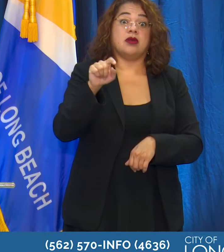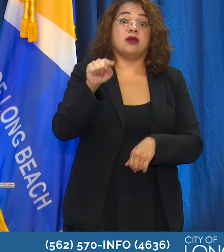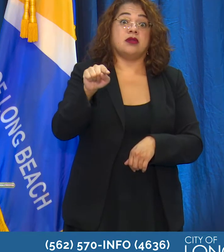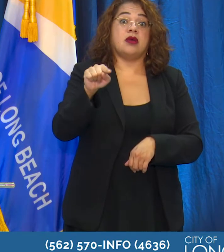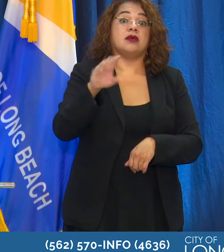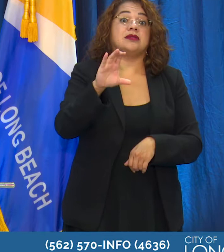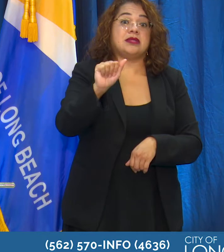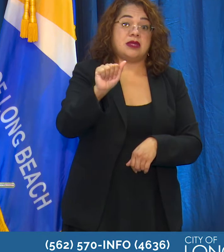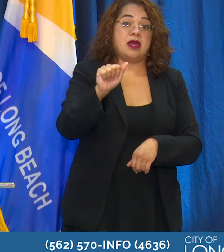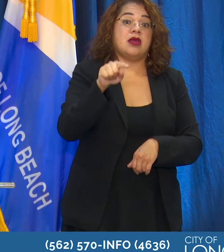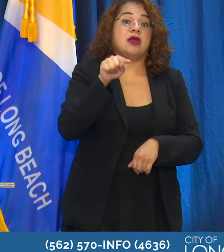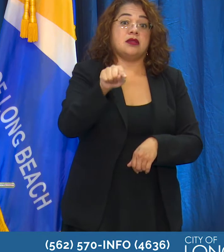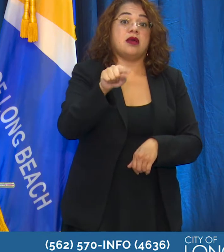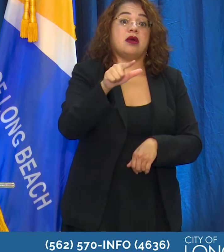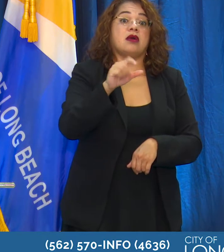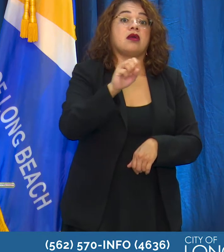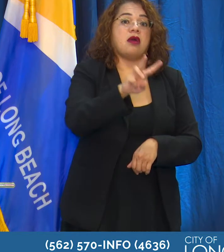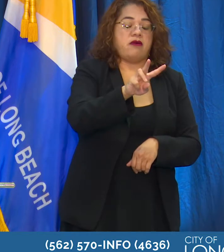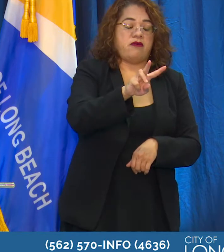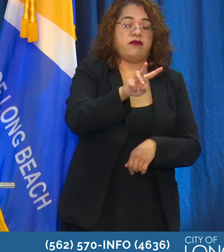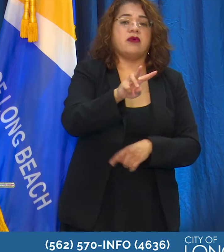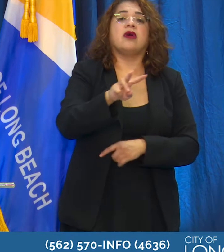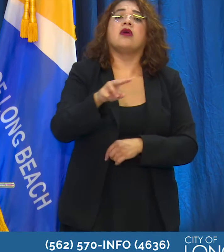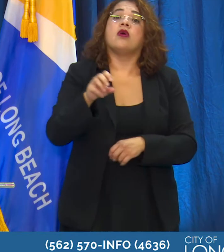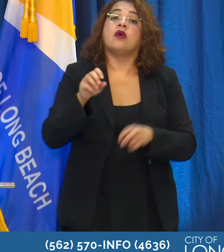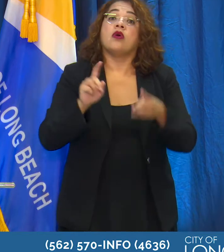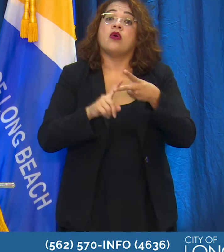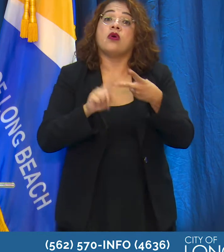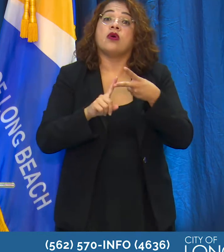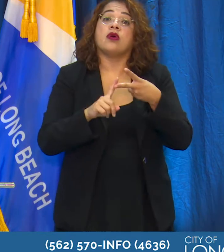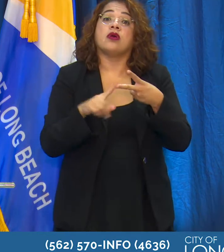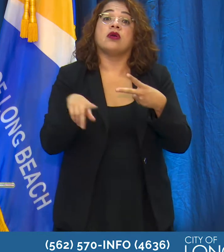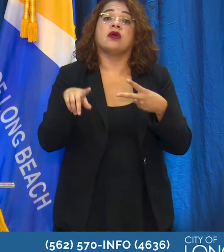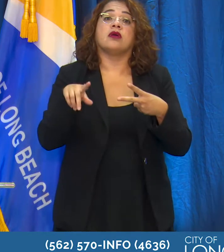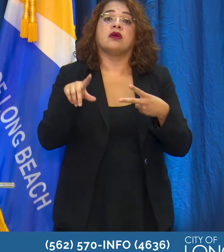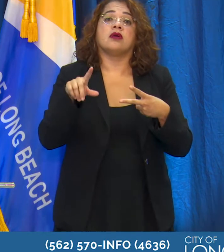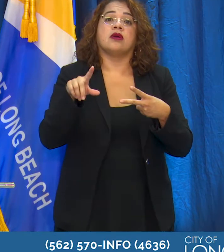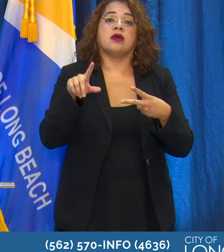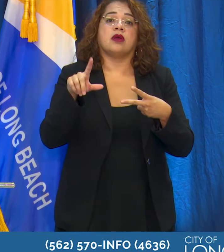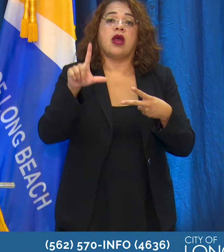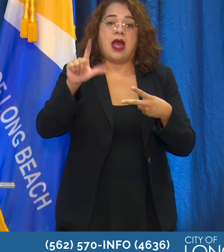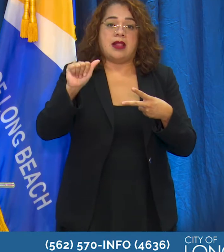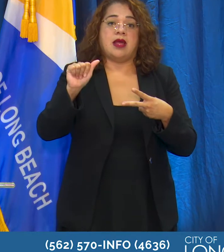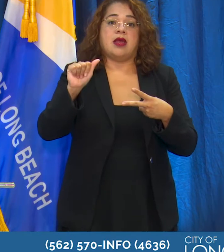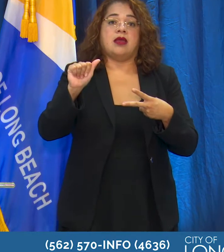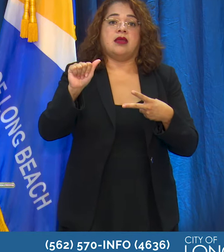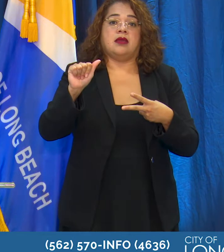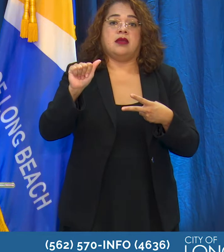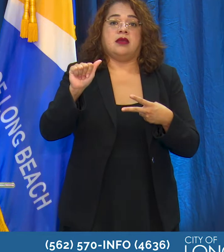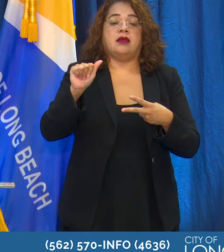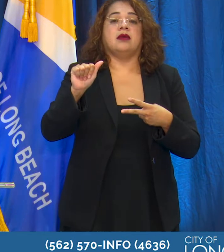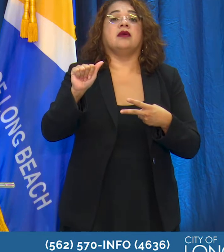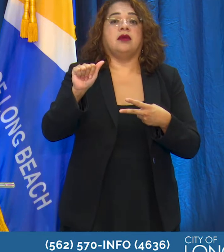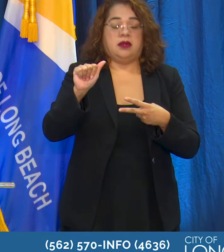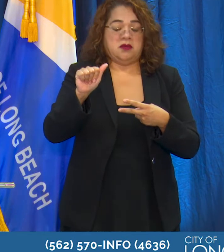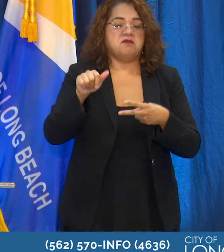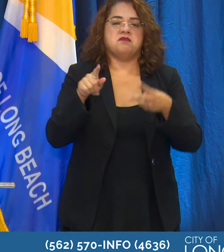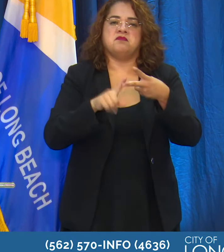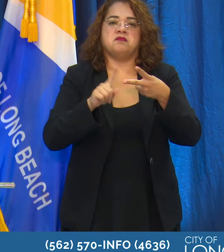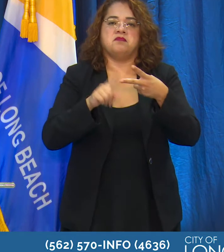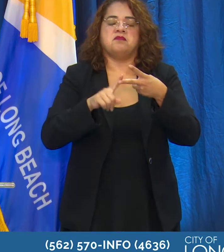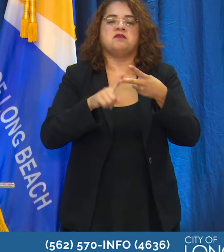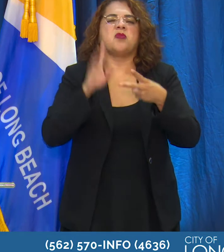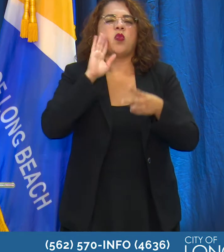Vote centers will be available in Long Beach for the presidential November election starting